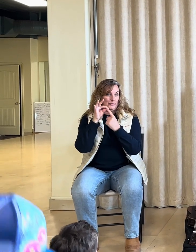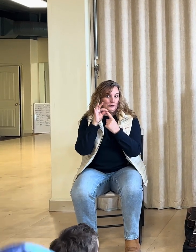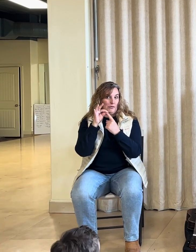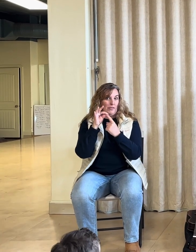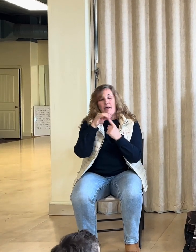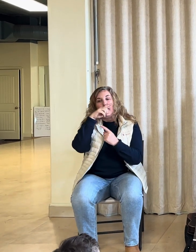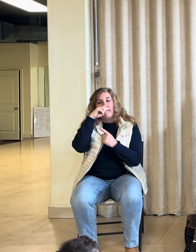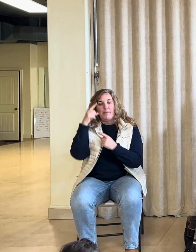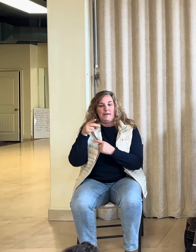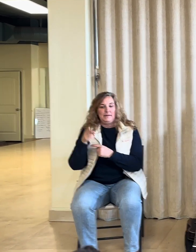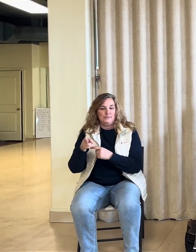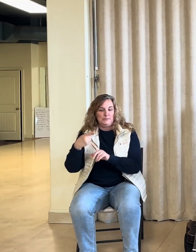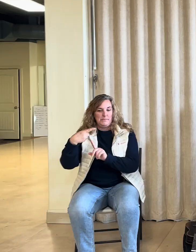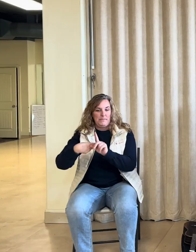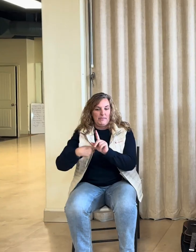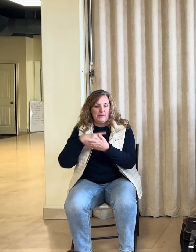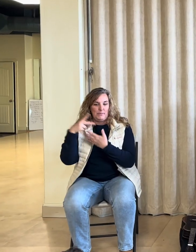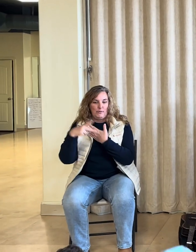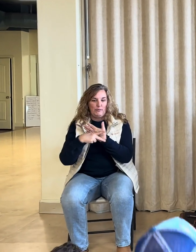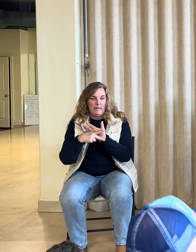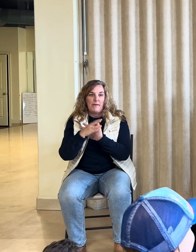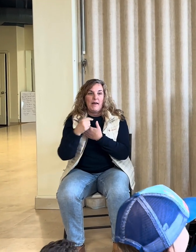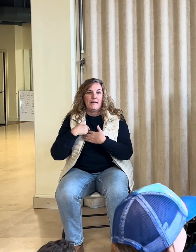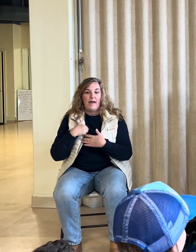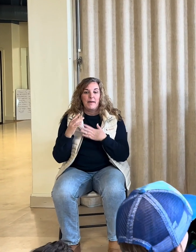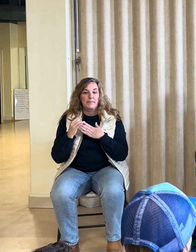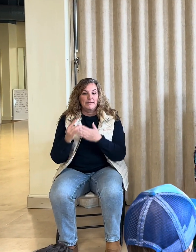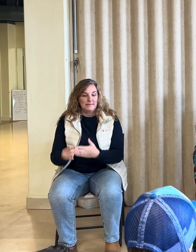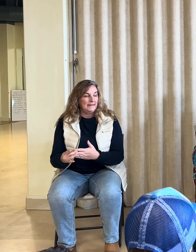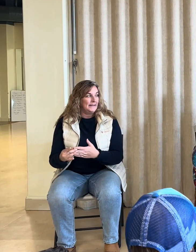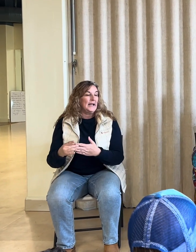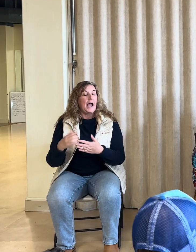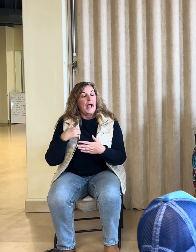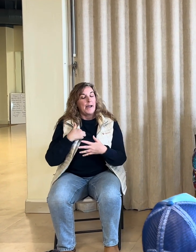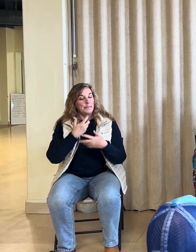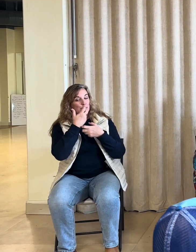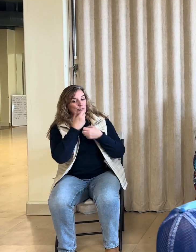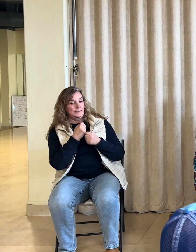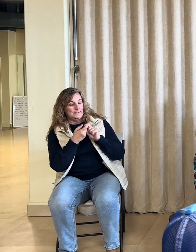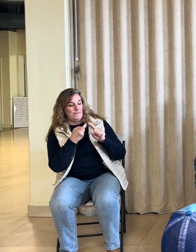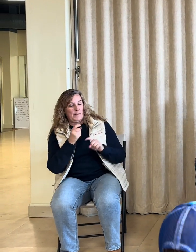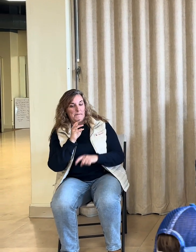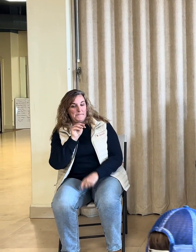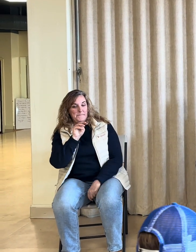program. And I am leading. I have been trusted by Miss Cali to take you